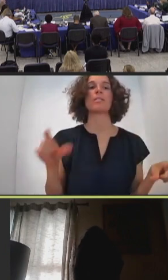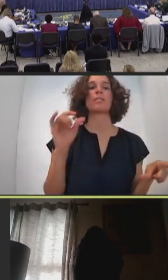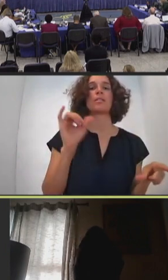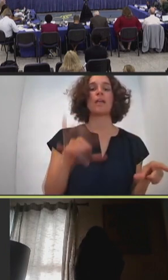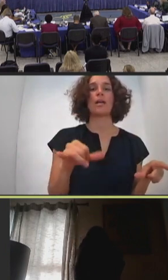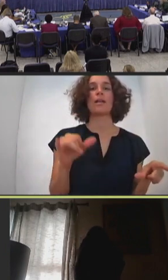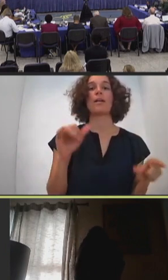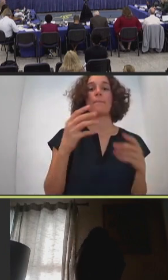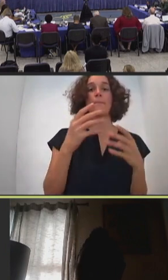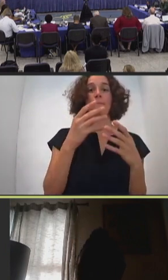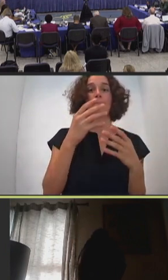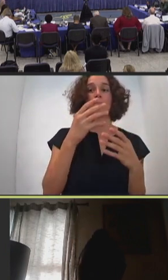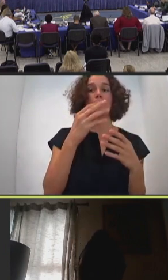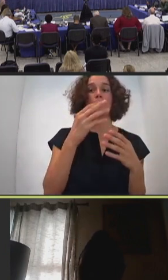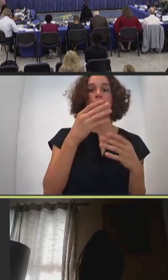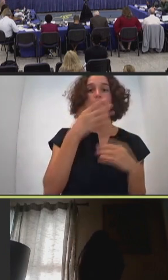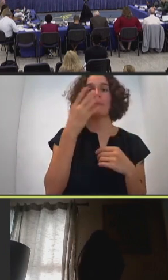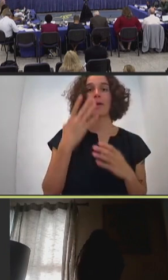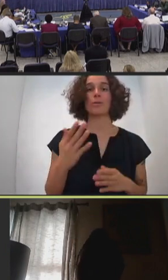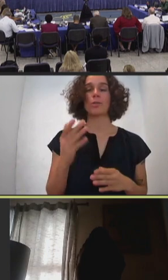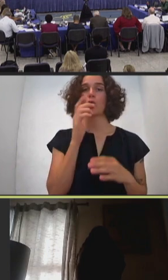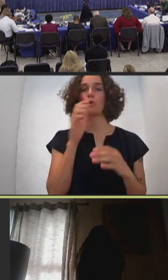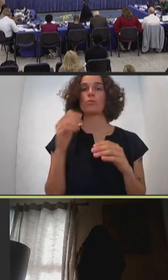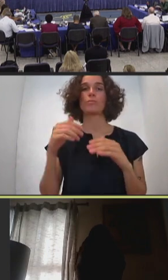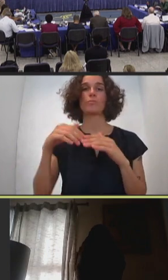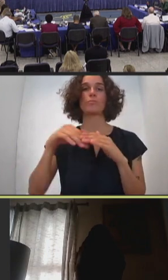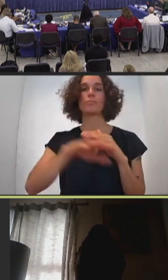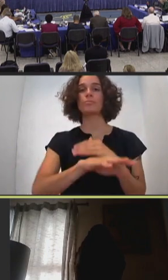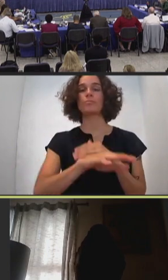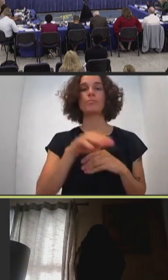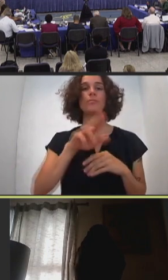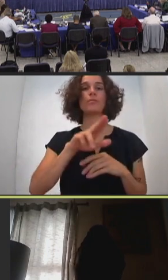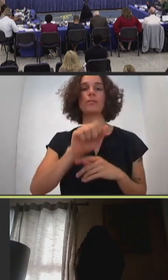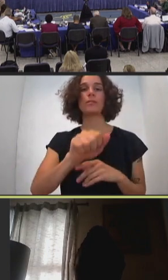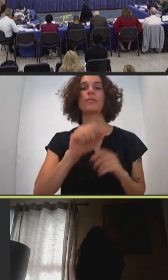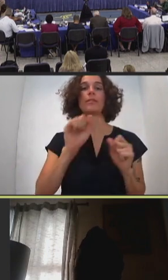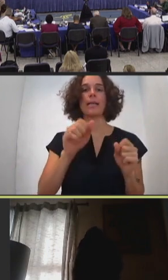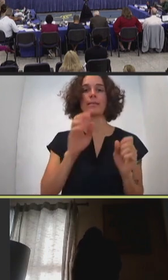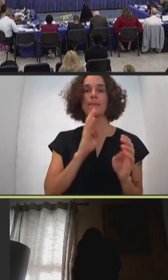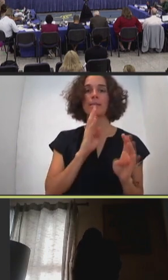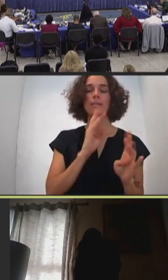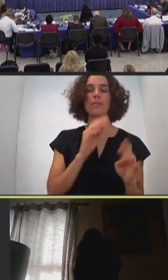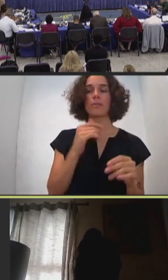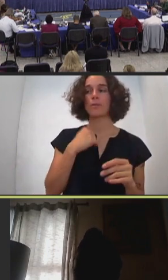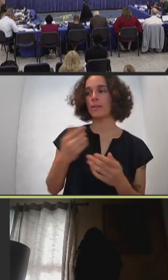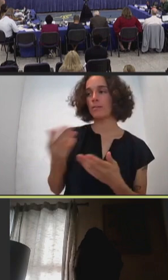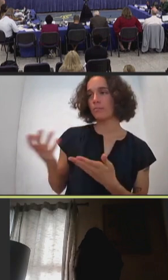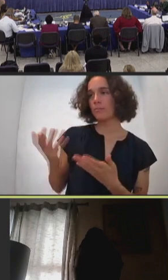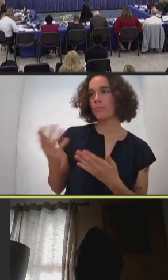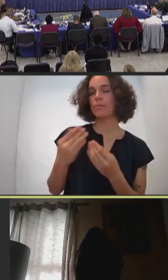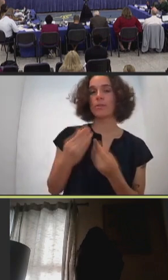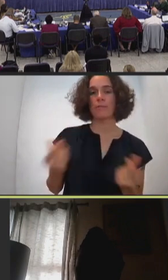who come through the border speak. So, we can be able to solve them. Next slide, please.